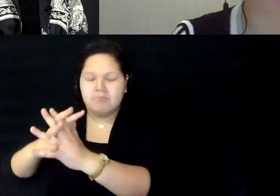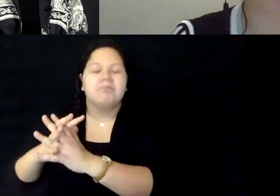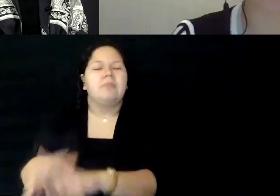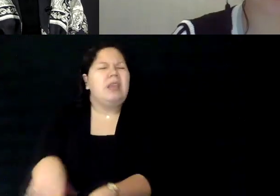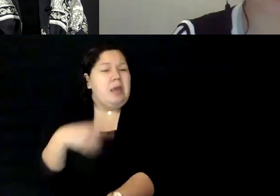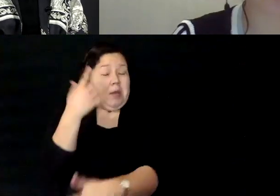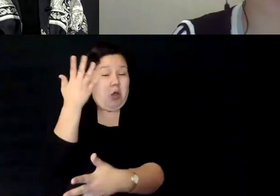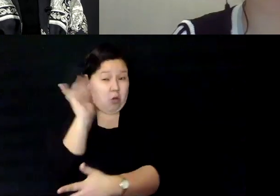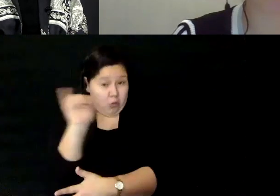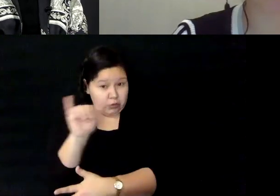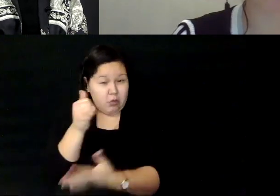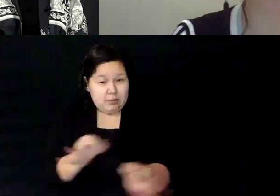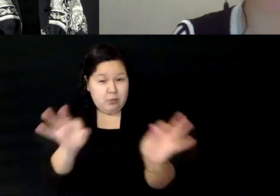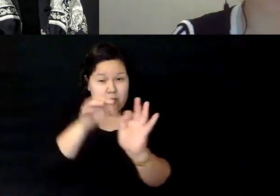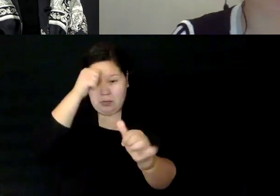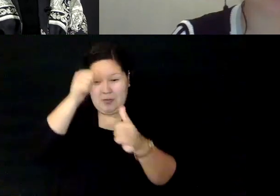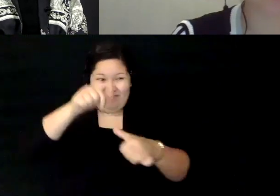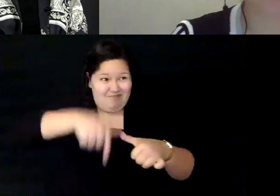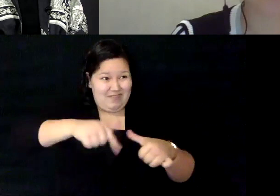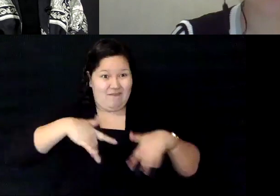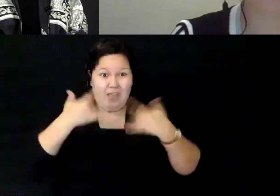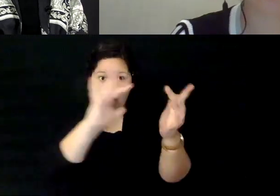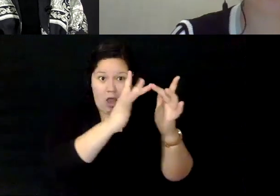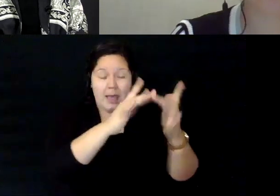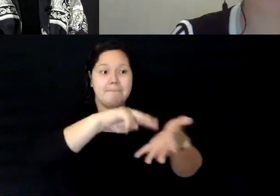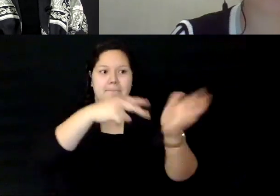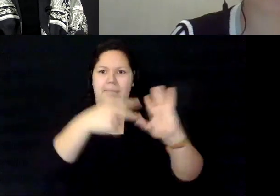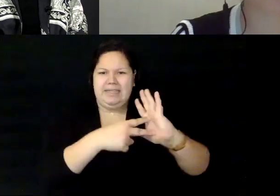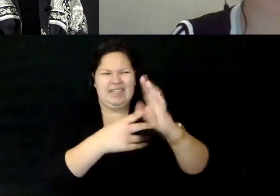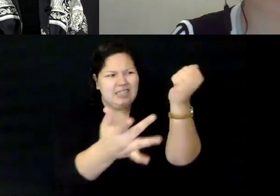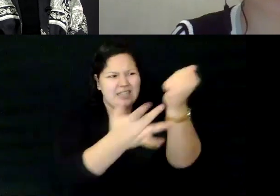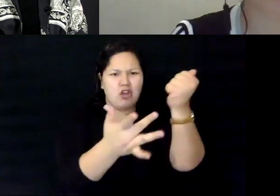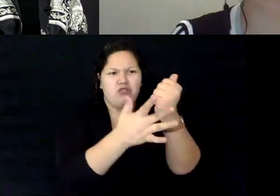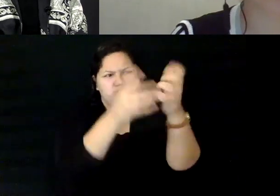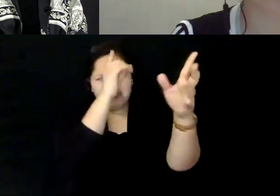colonization embedded within the technologies, structures, and ways of thinking and doing that